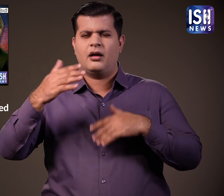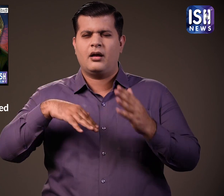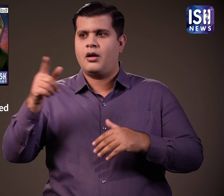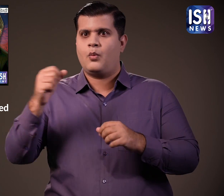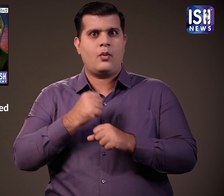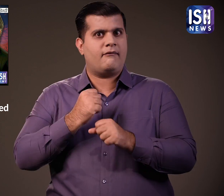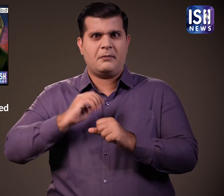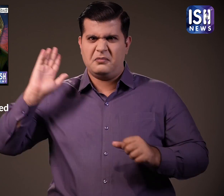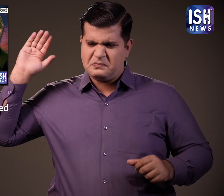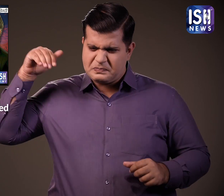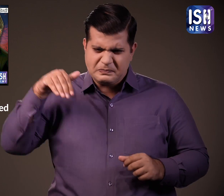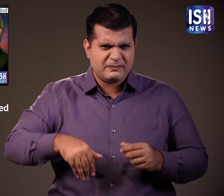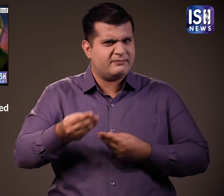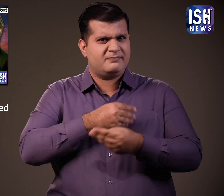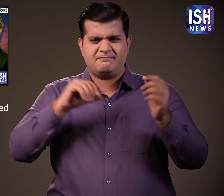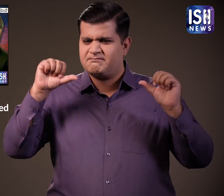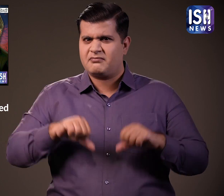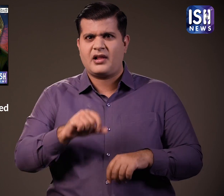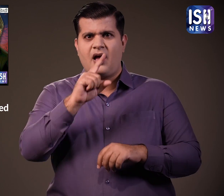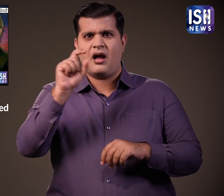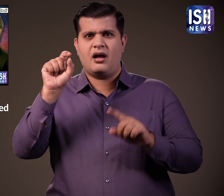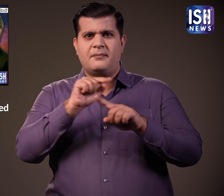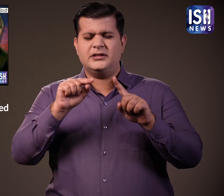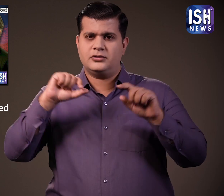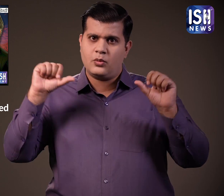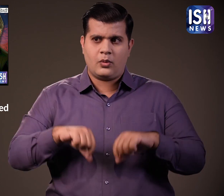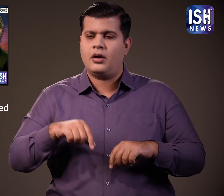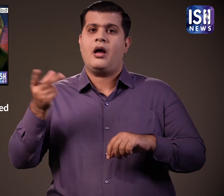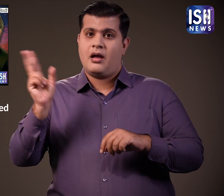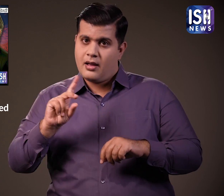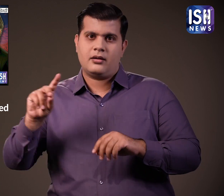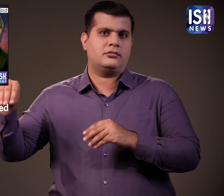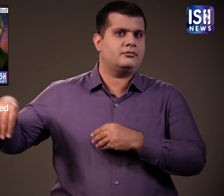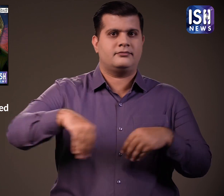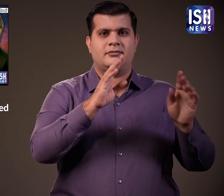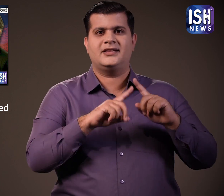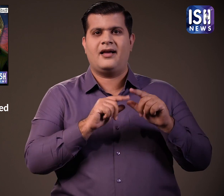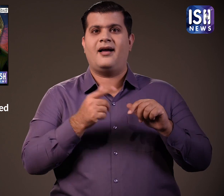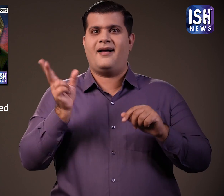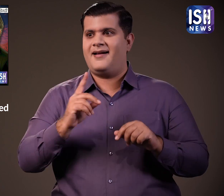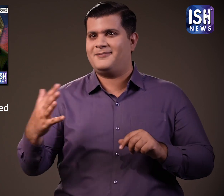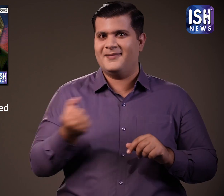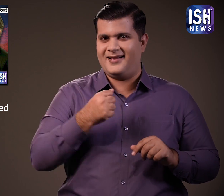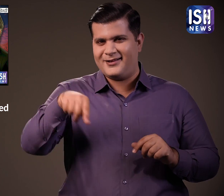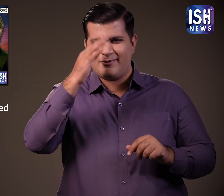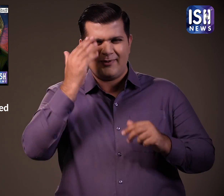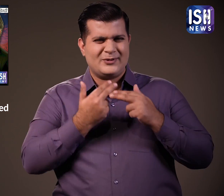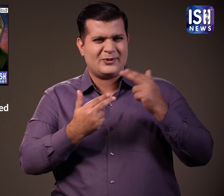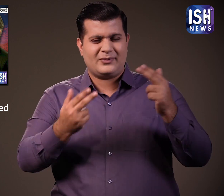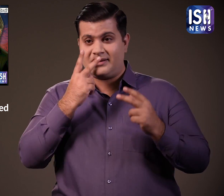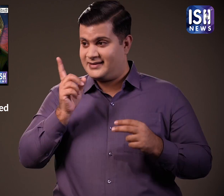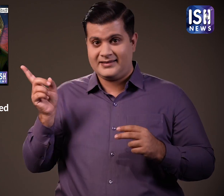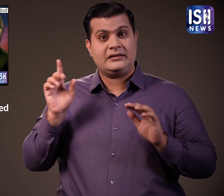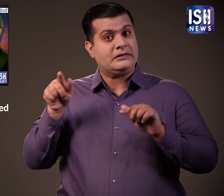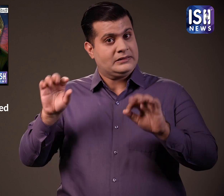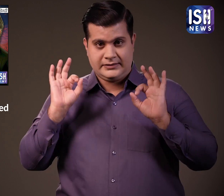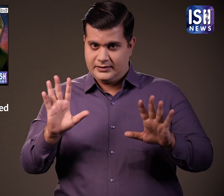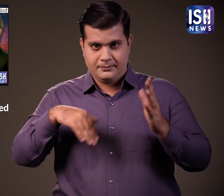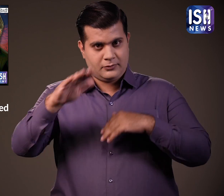Years later, Tata Sons acquired a 100% stake in the loss-making Air India back from the Indian Government. You are aware about this.